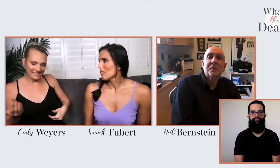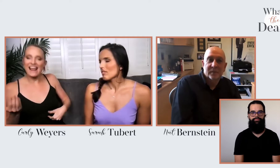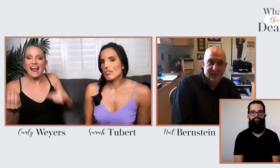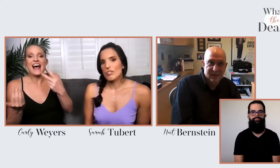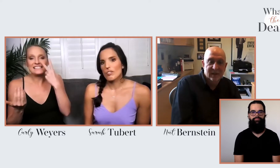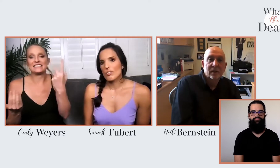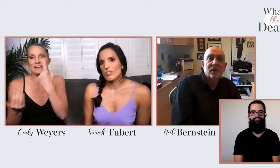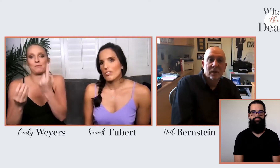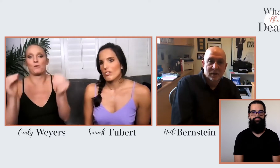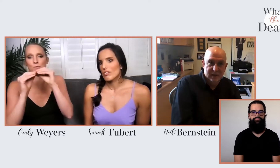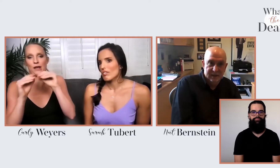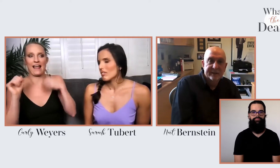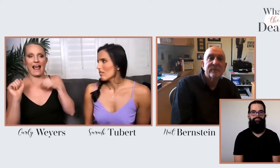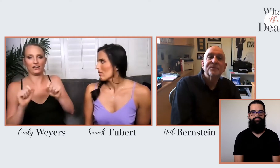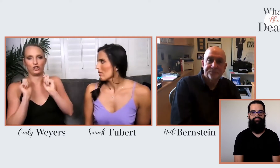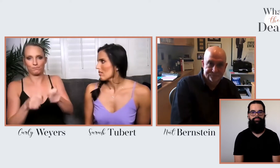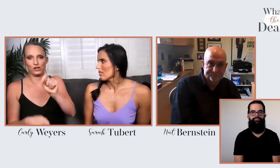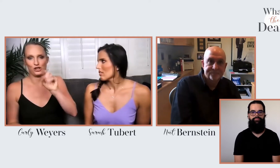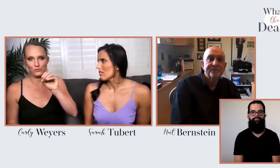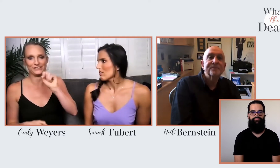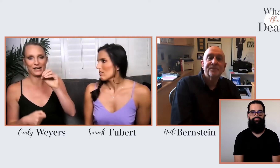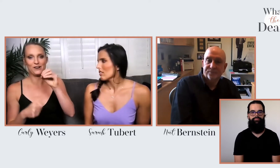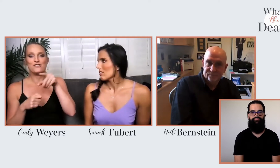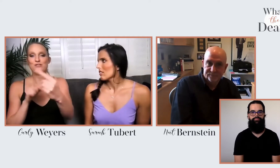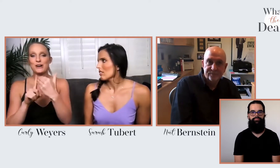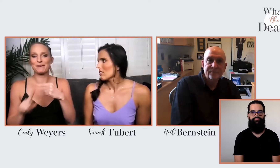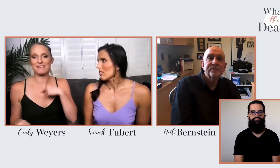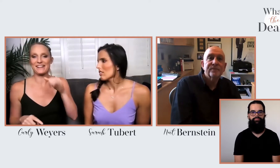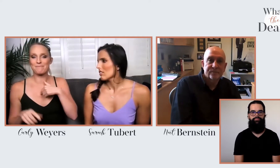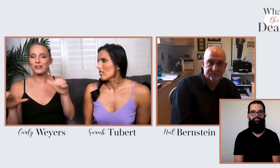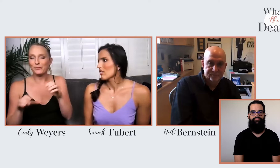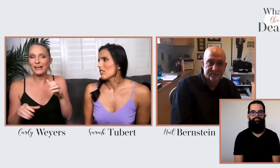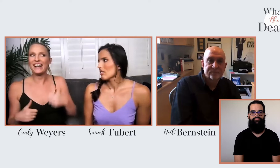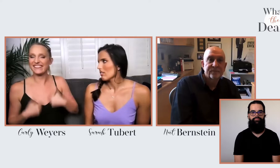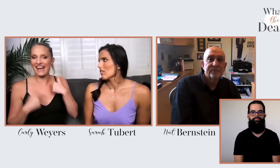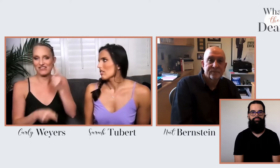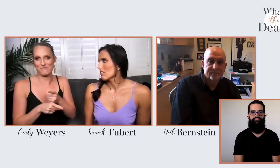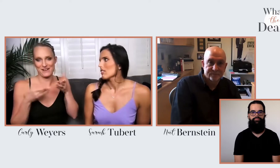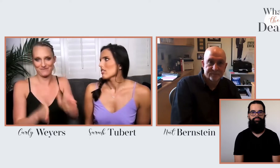but I had that instinct, I wanted to see more. I want to contribute more. So you remind me that I'm doing life the right way.